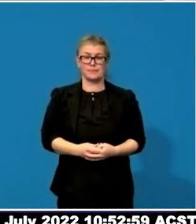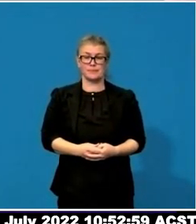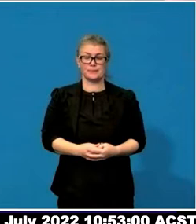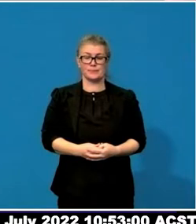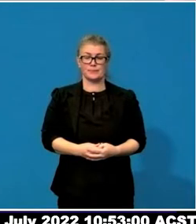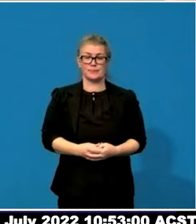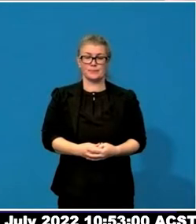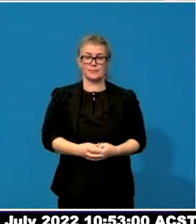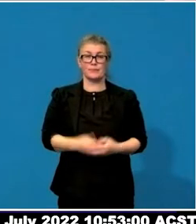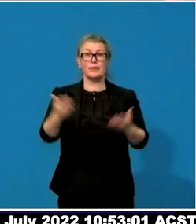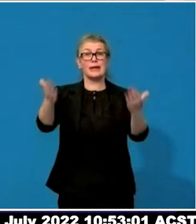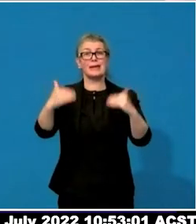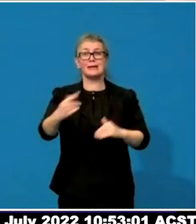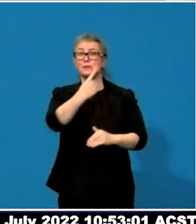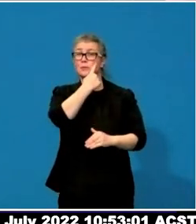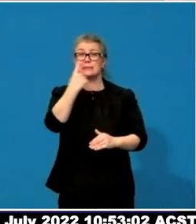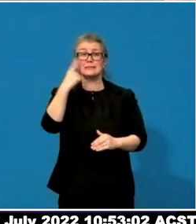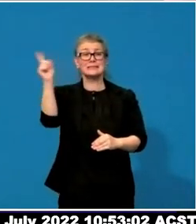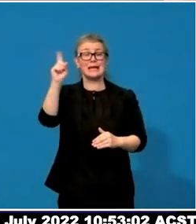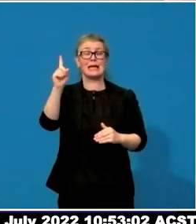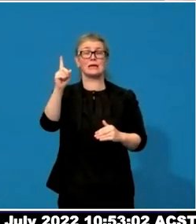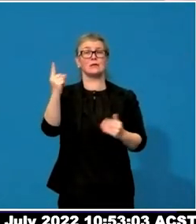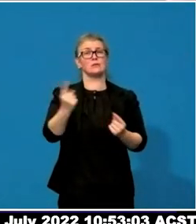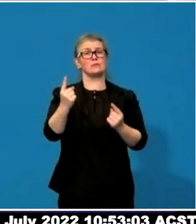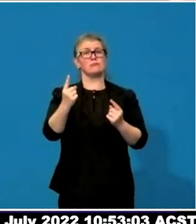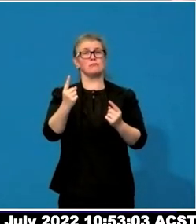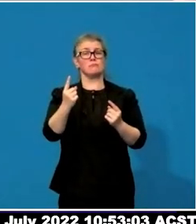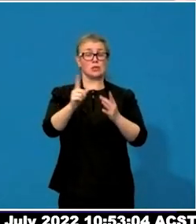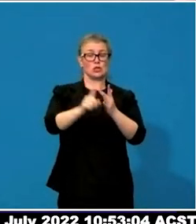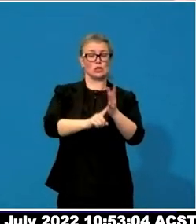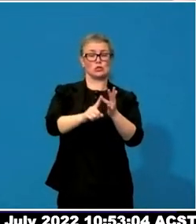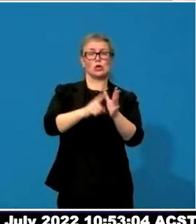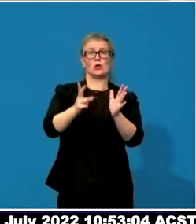The next witness today will be Joan, who is a non-First Nations woman living in Alice